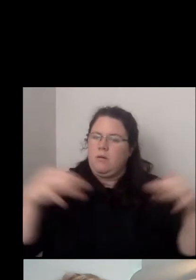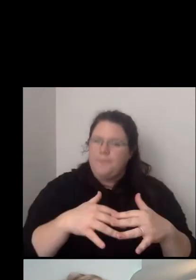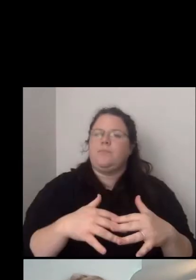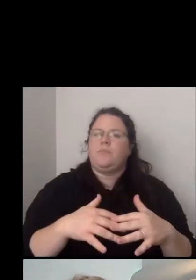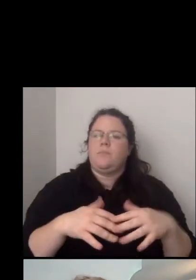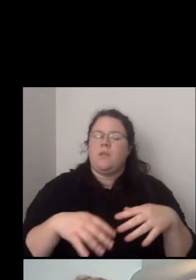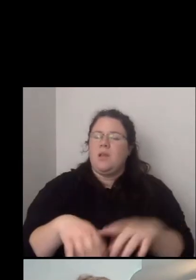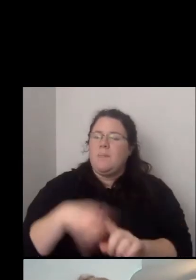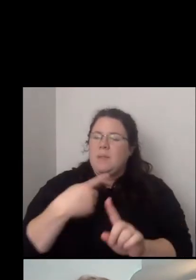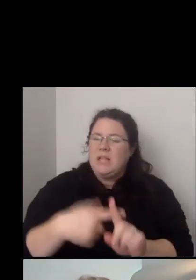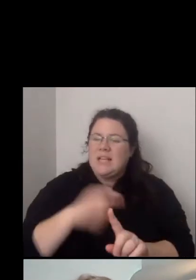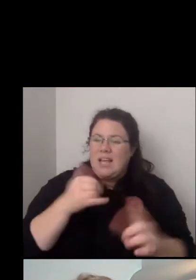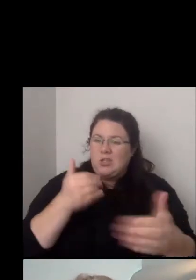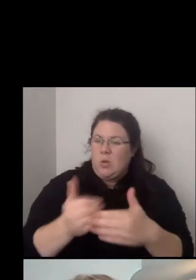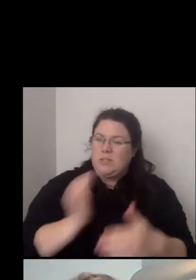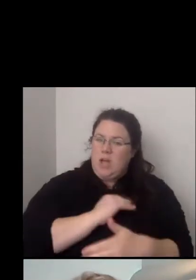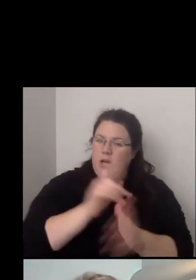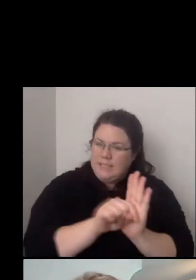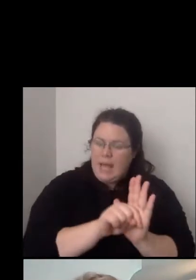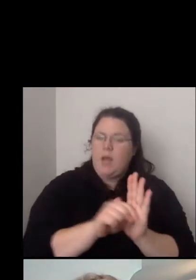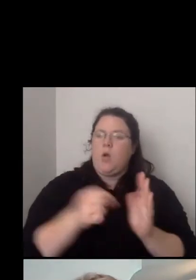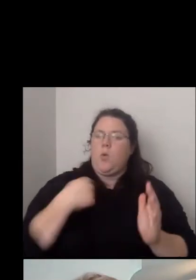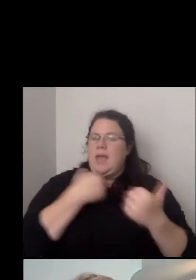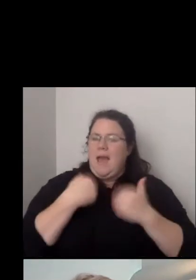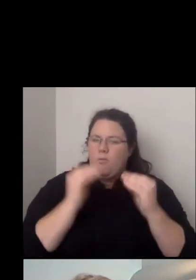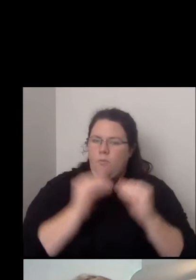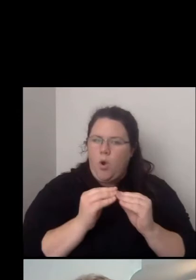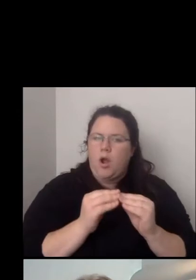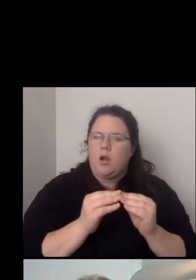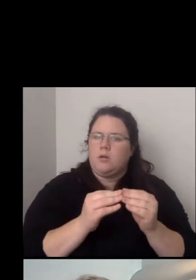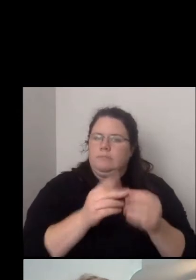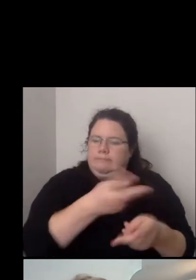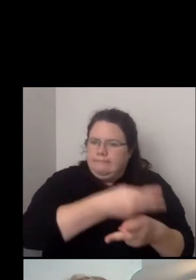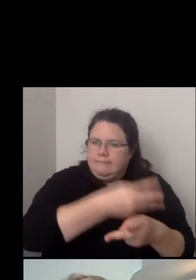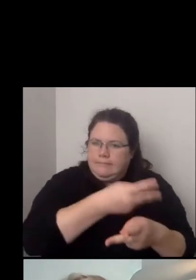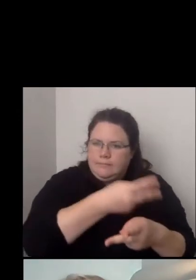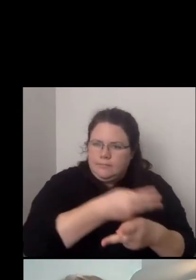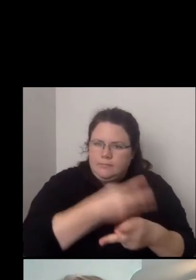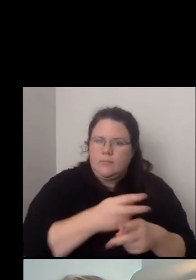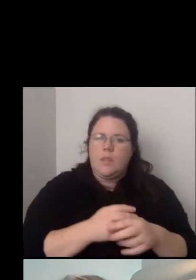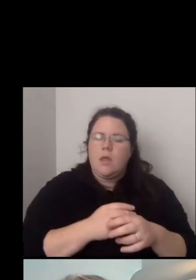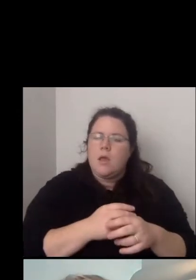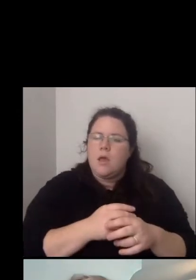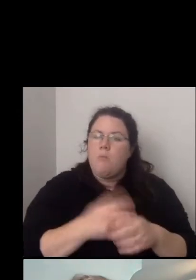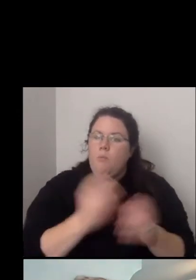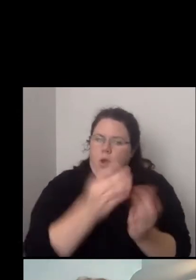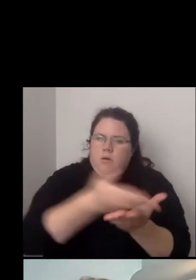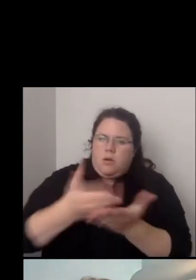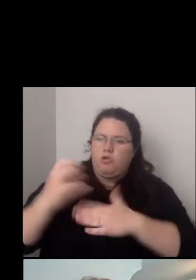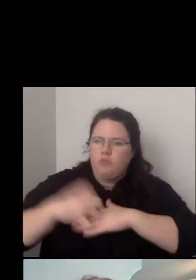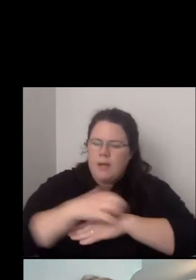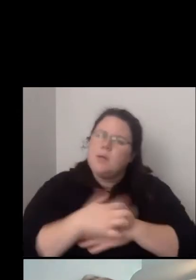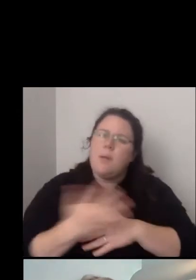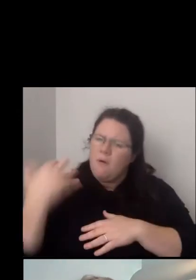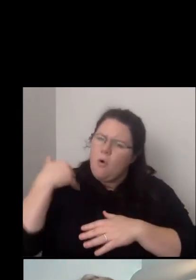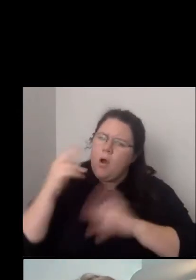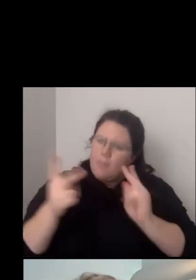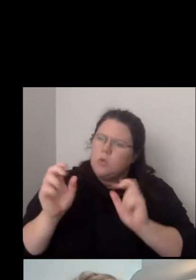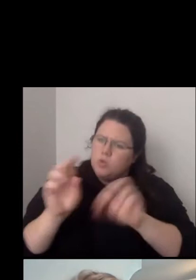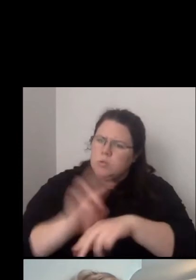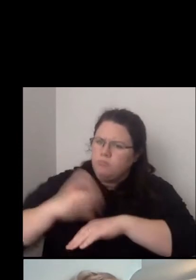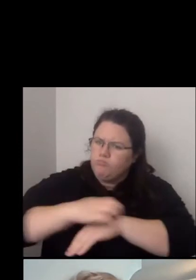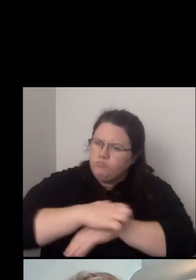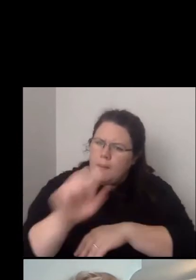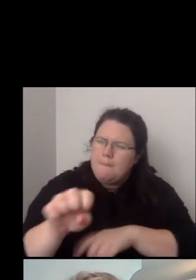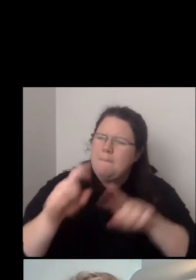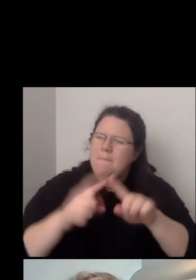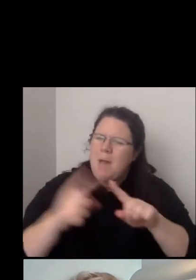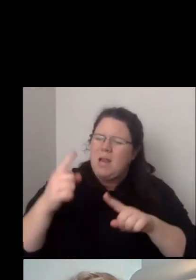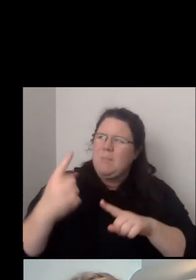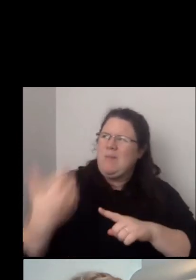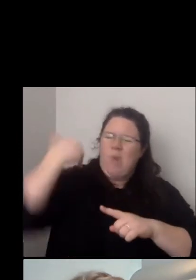And so we just get a lot more evidence of grapes. It's not that people weren't using grapes as much in the past; we just don't have as much of a good context for grape use.